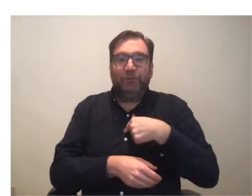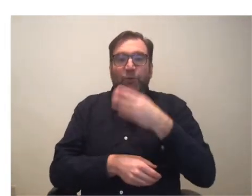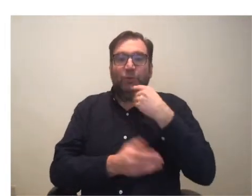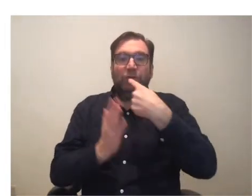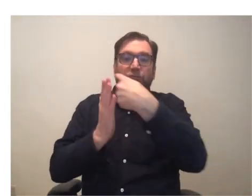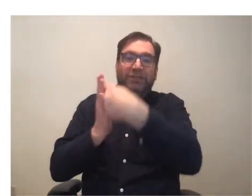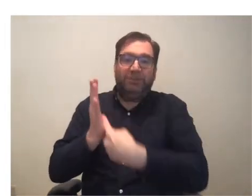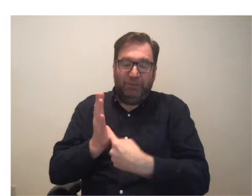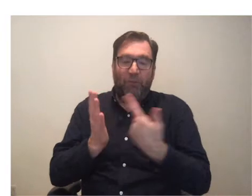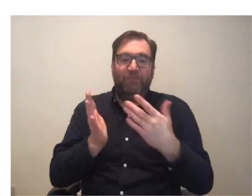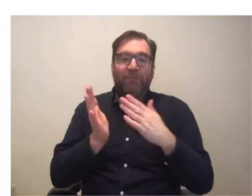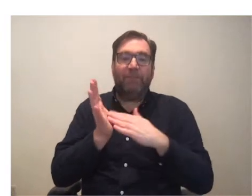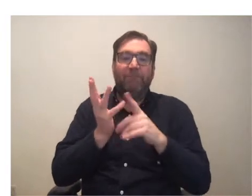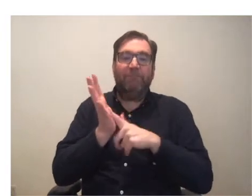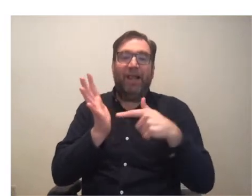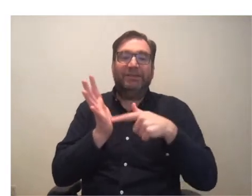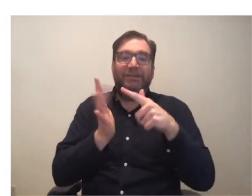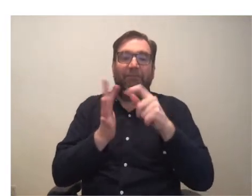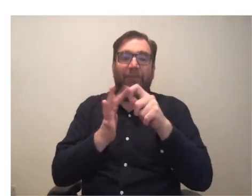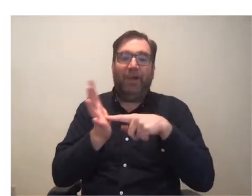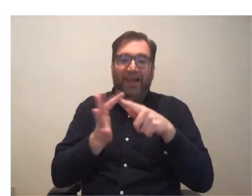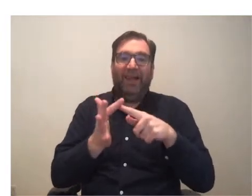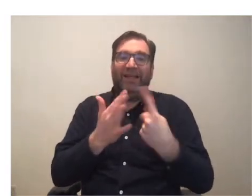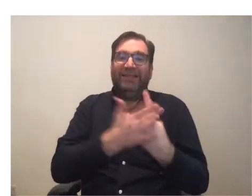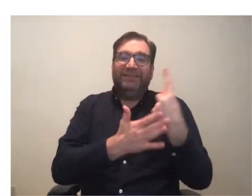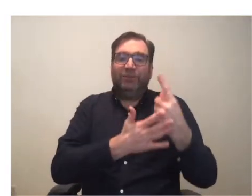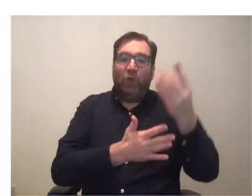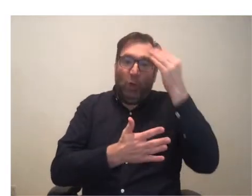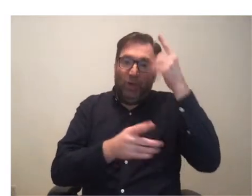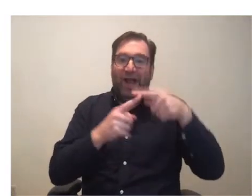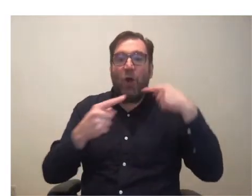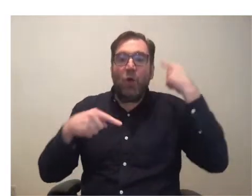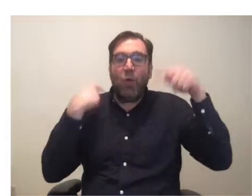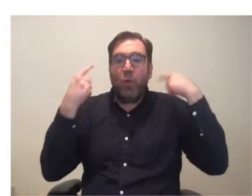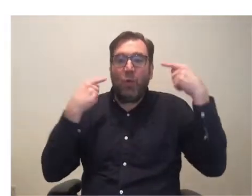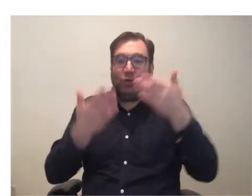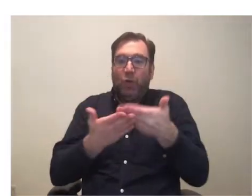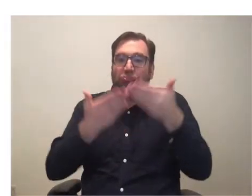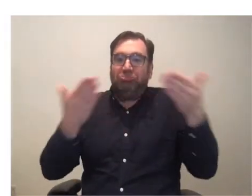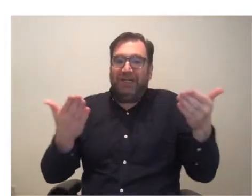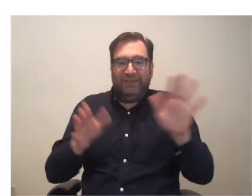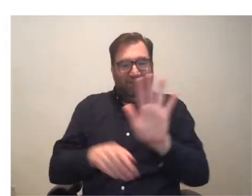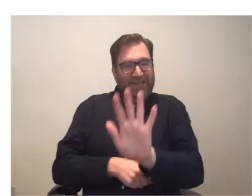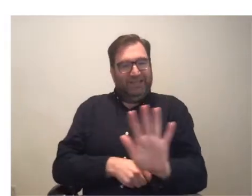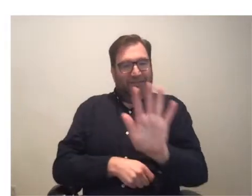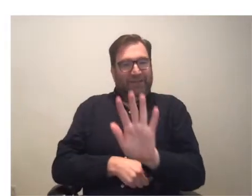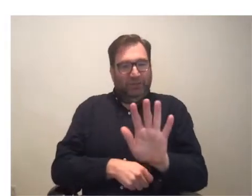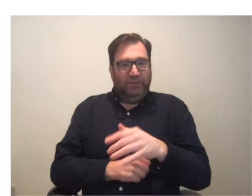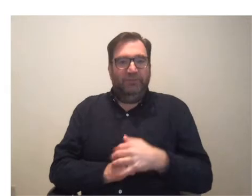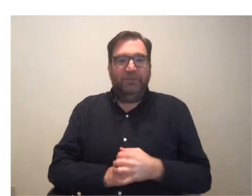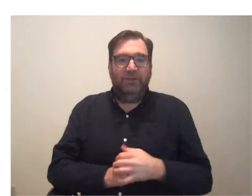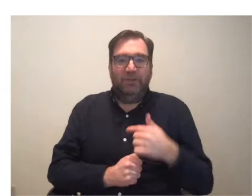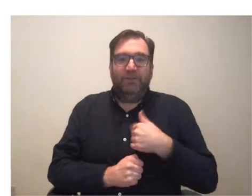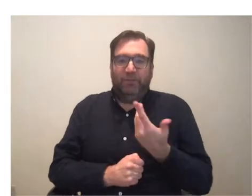we make use of the principles of Multiple Instance Learning and Noise Contrastive Estimation,